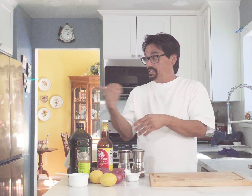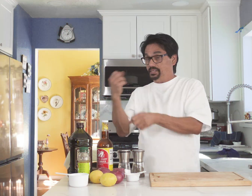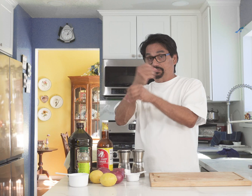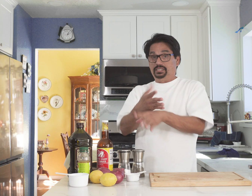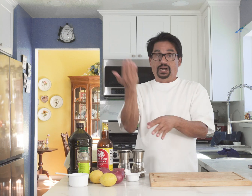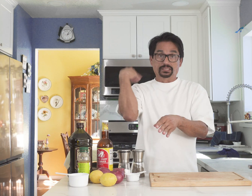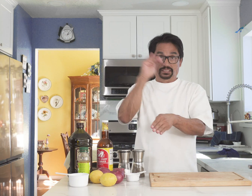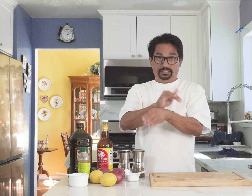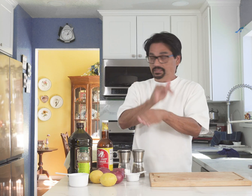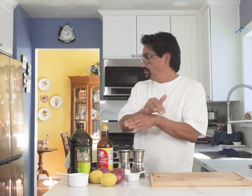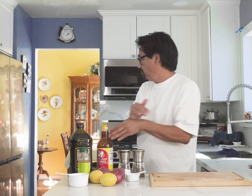I actually prepped some meat last night